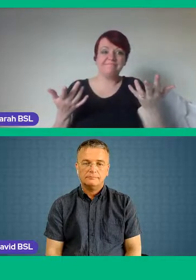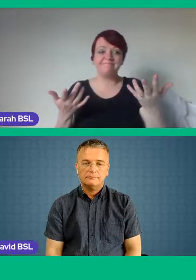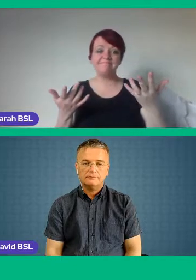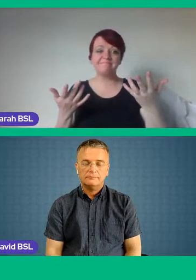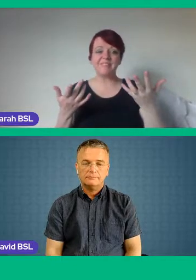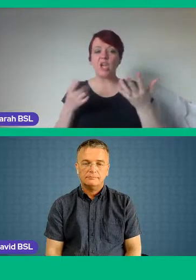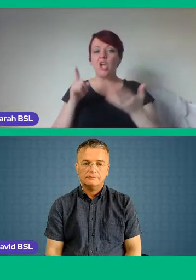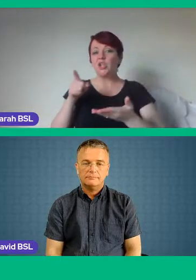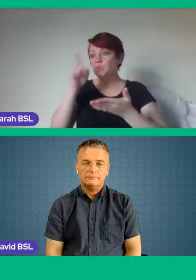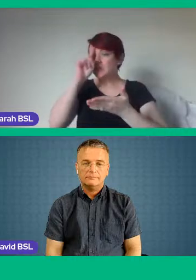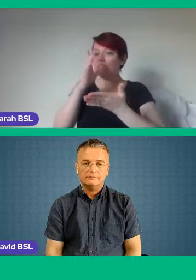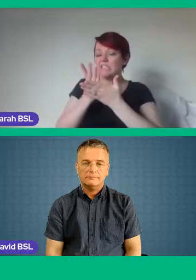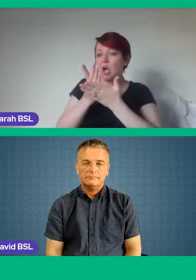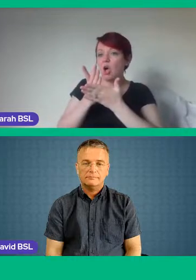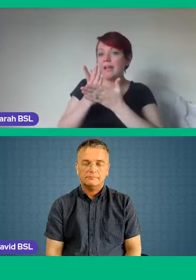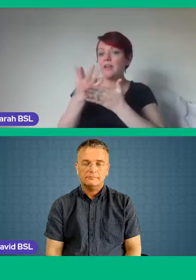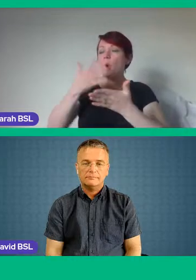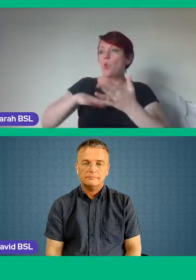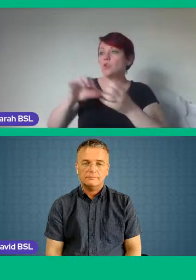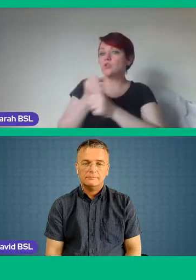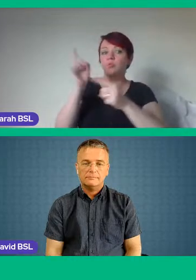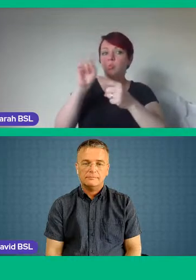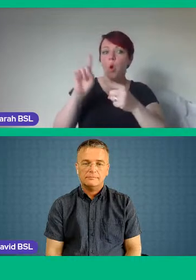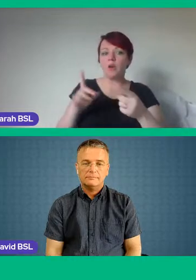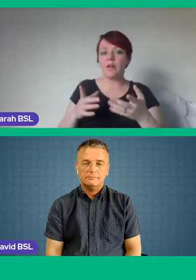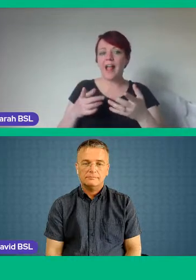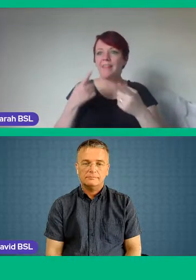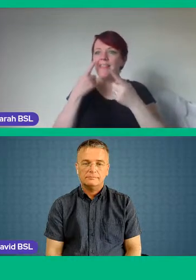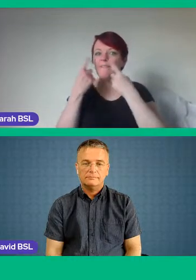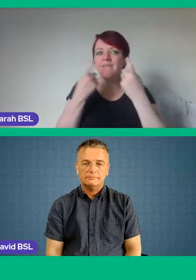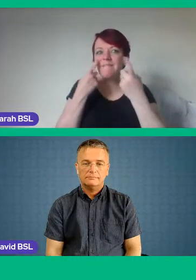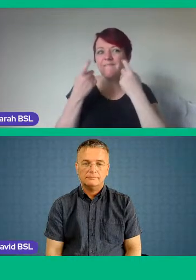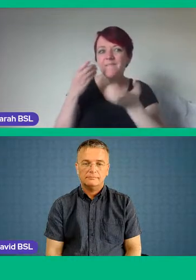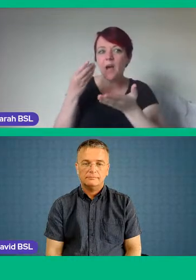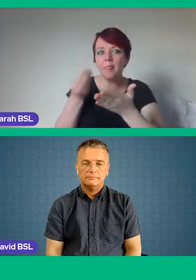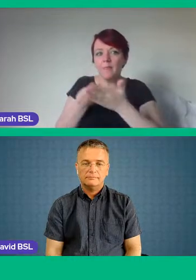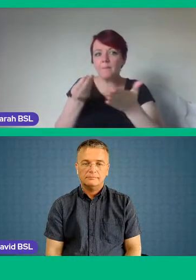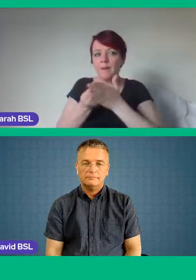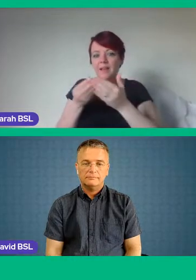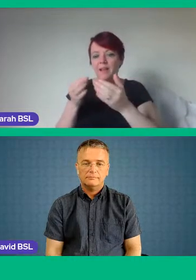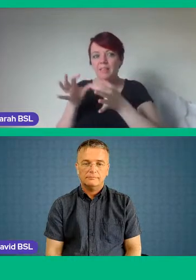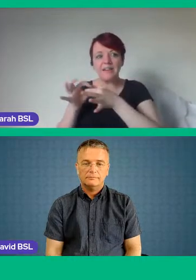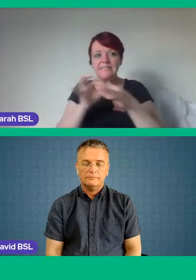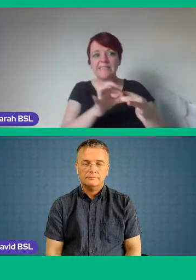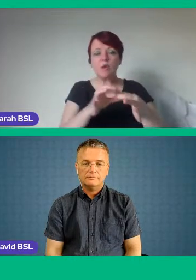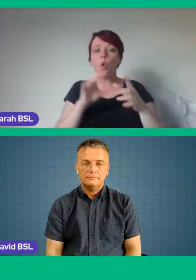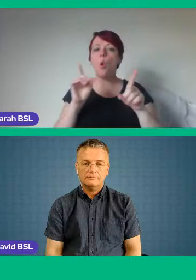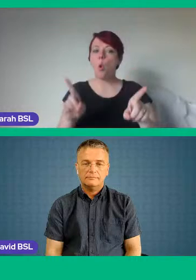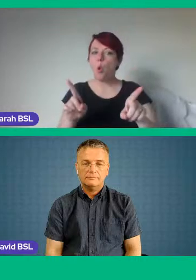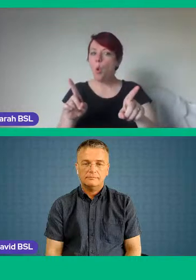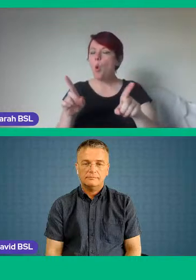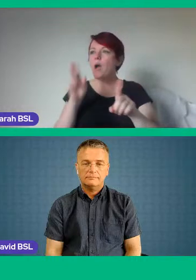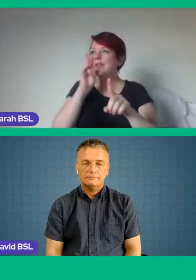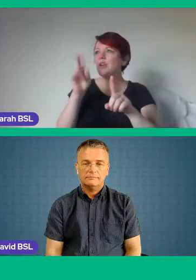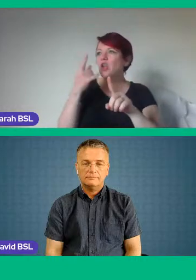I said that you can kind of, you know, decide what you want to do and then find the money that